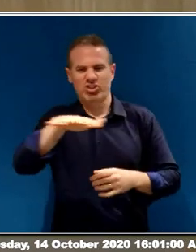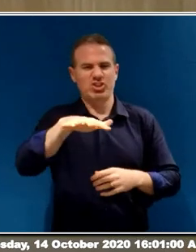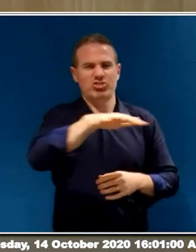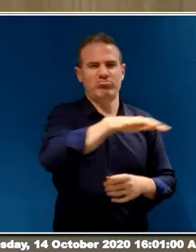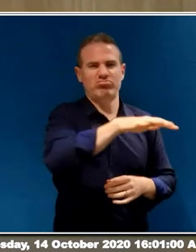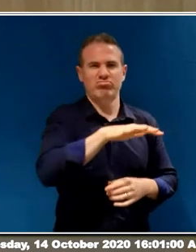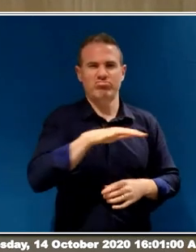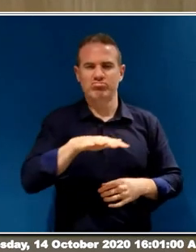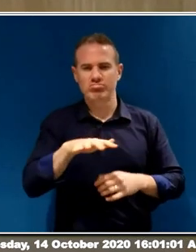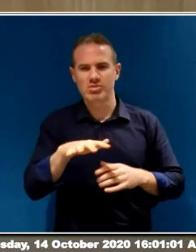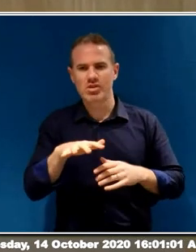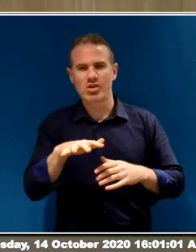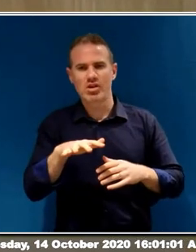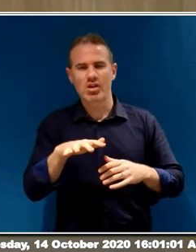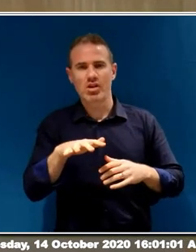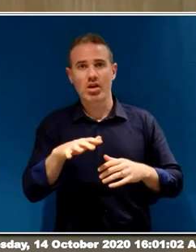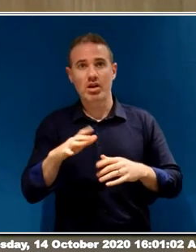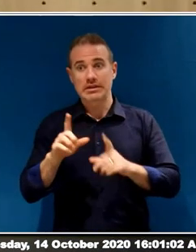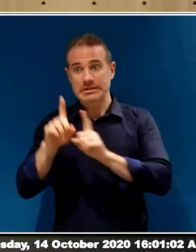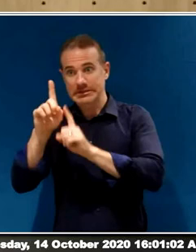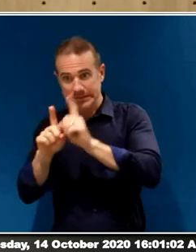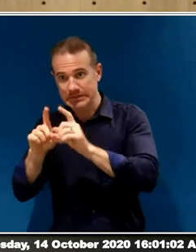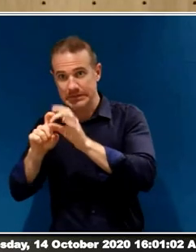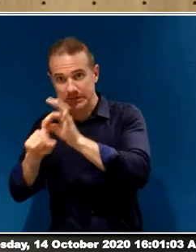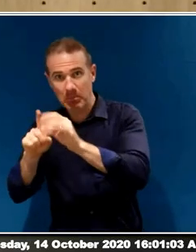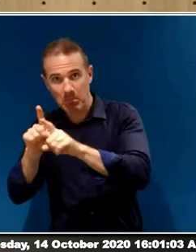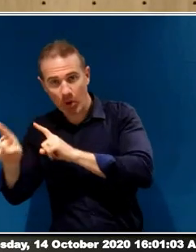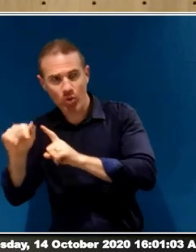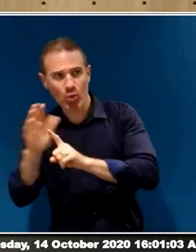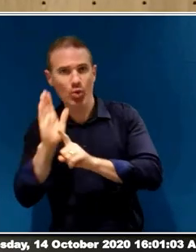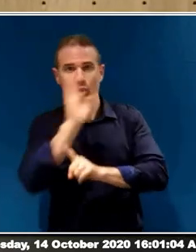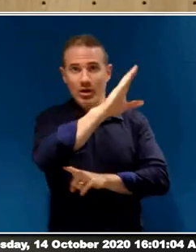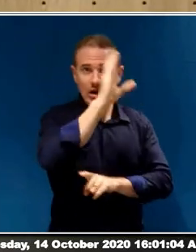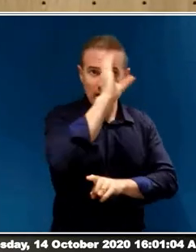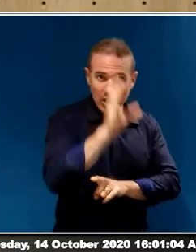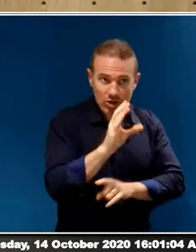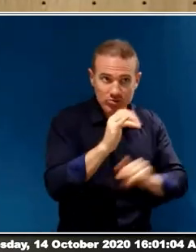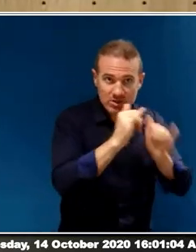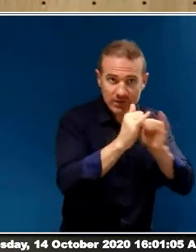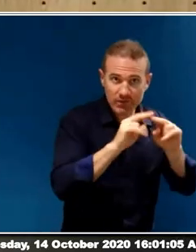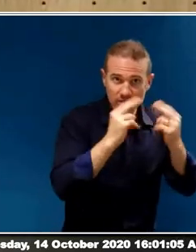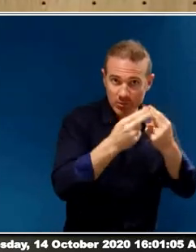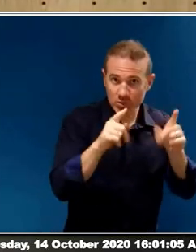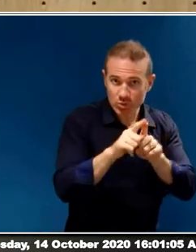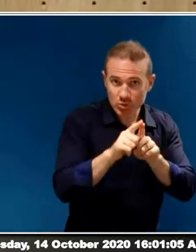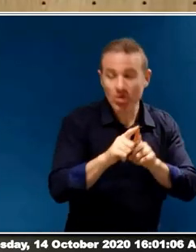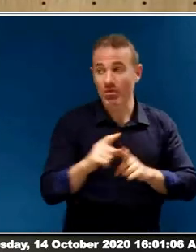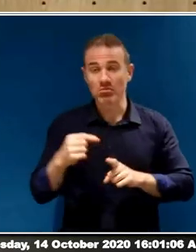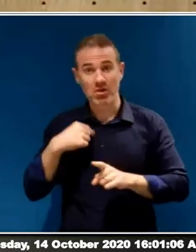possible as well? We can provide that data. Thank you. Commissioner Atkinson?